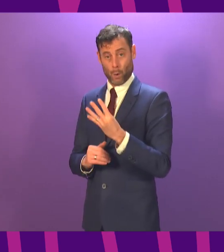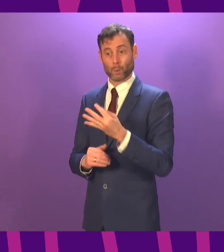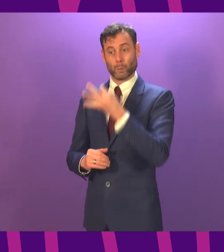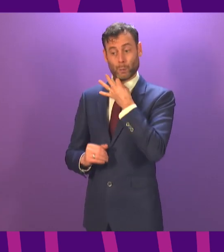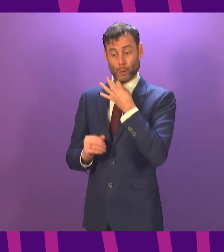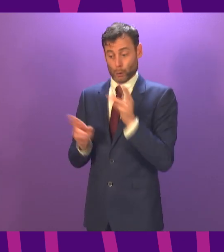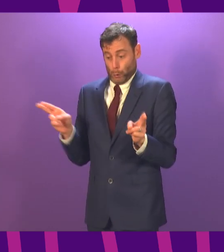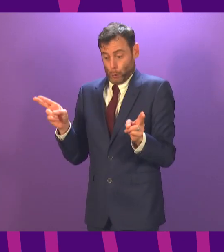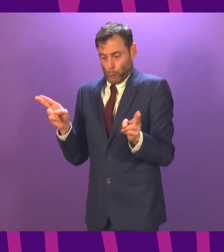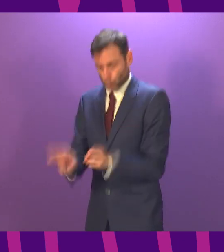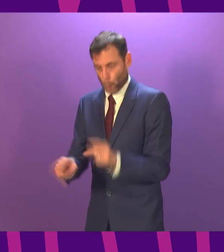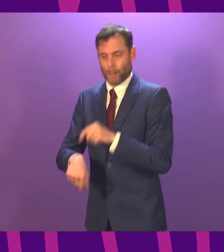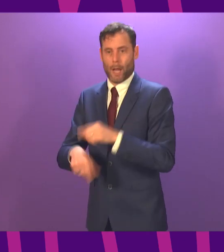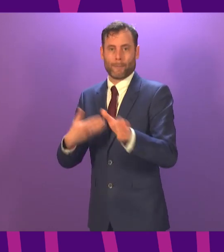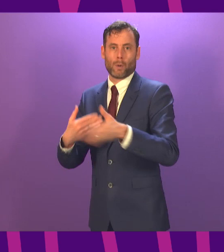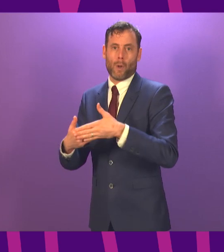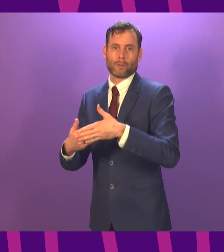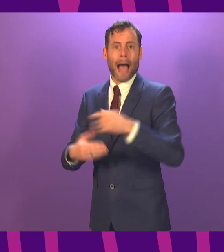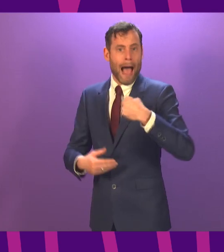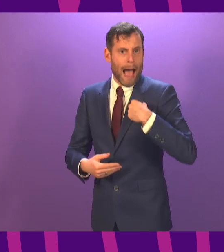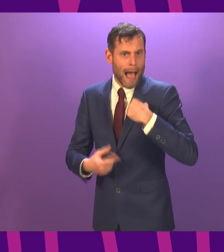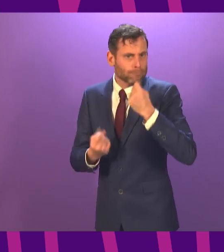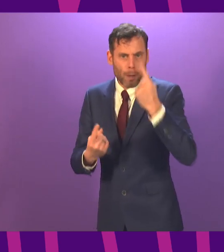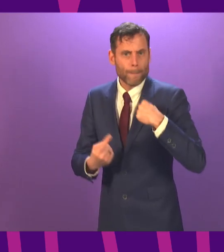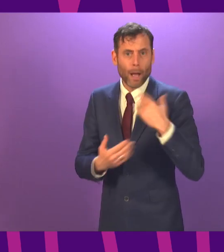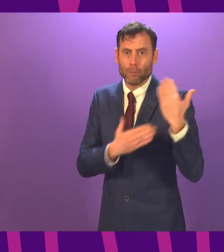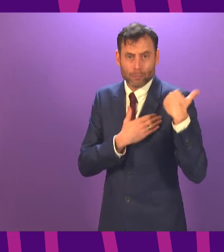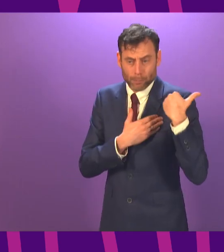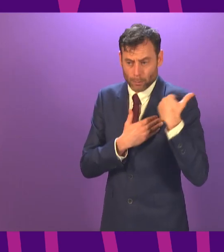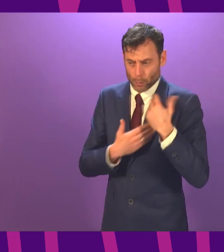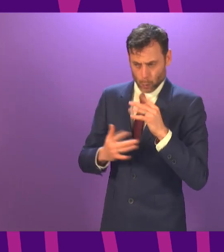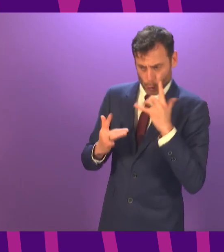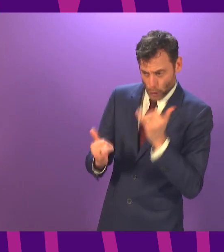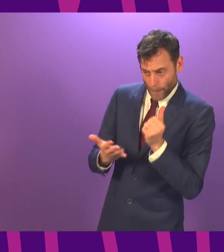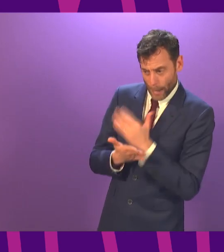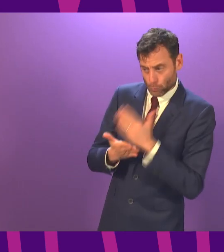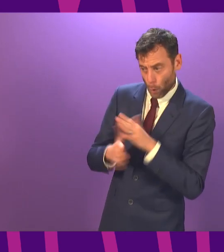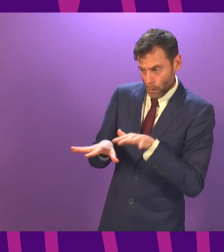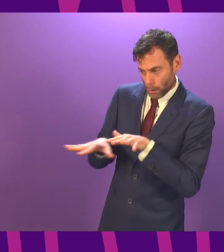circumstances. I take very seriously our responsibility to try to suppress the virus and support people